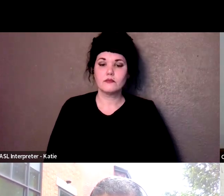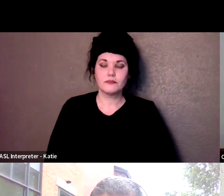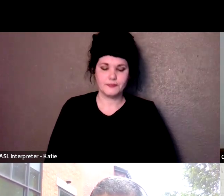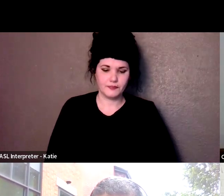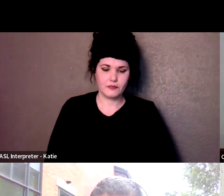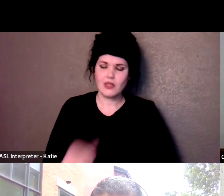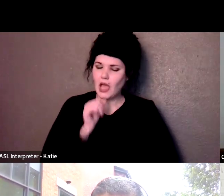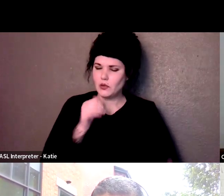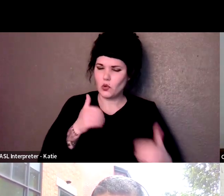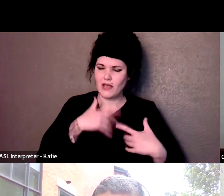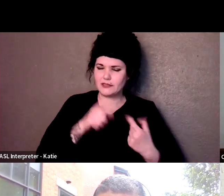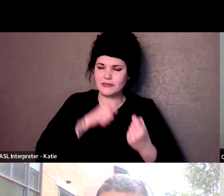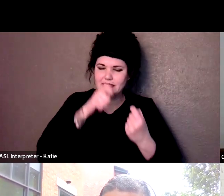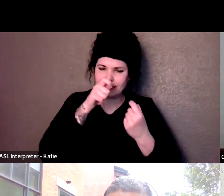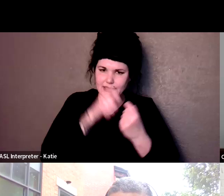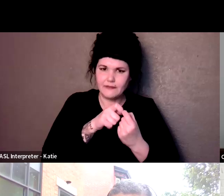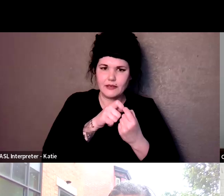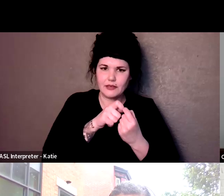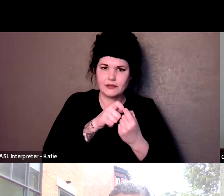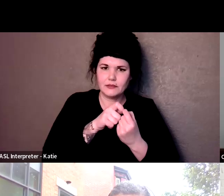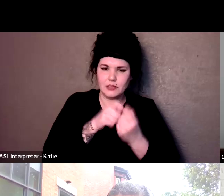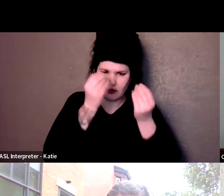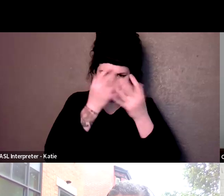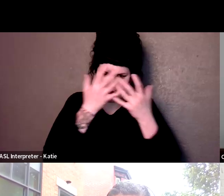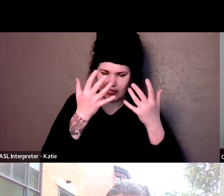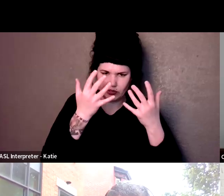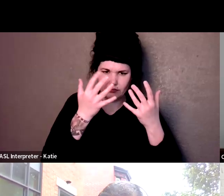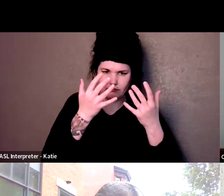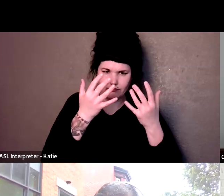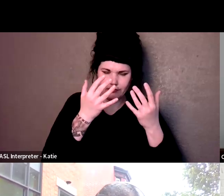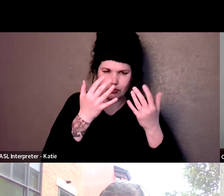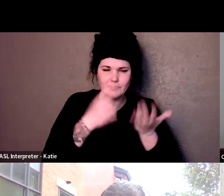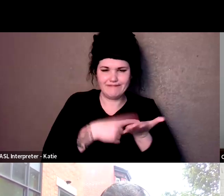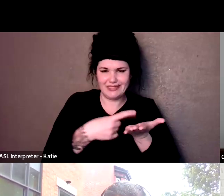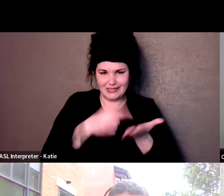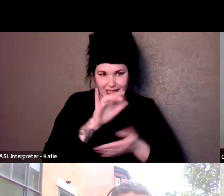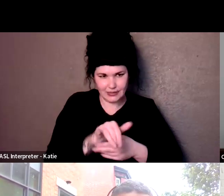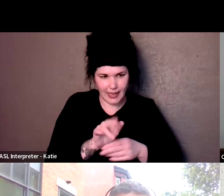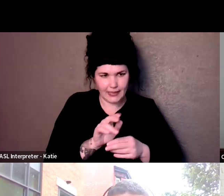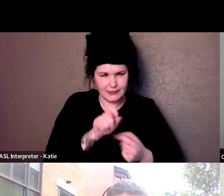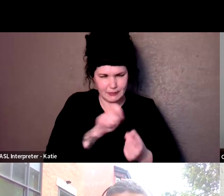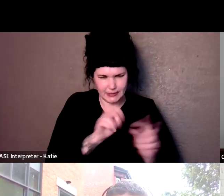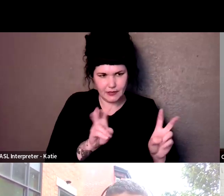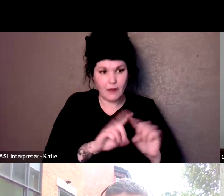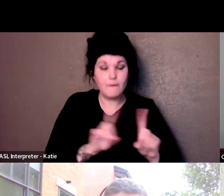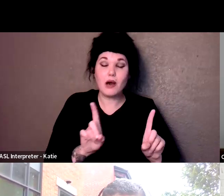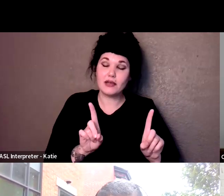underlying issue of the question, but I think it does speak to the lack of valid